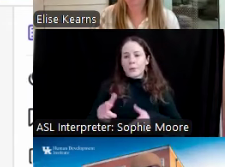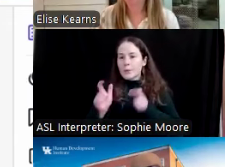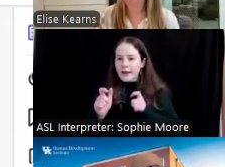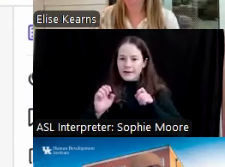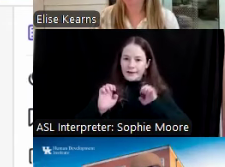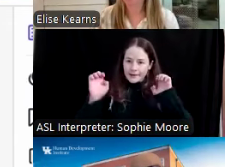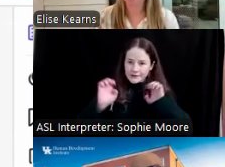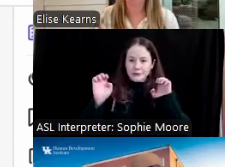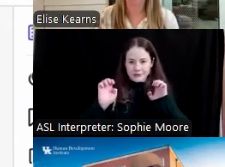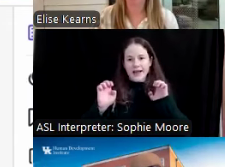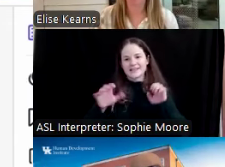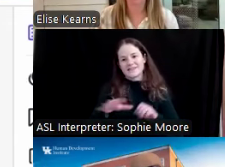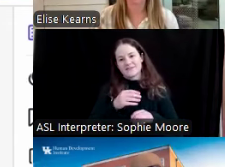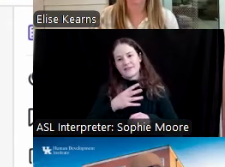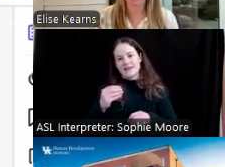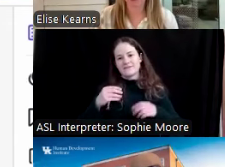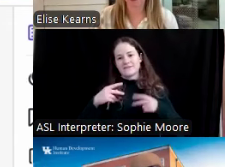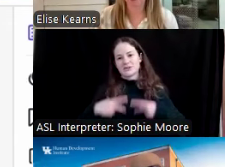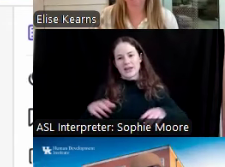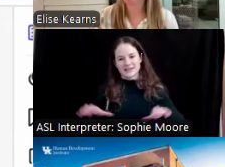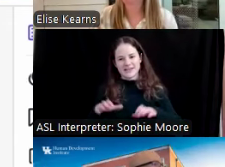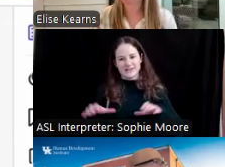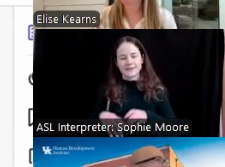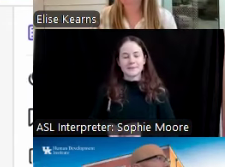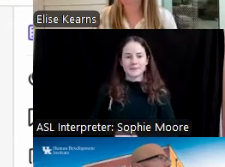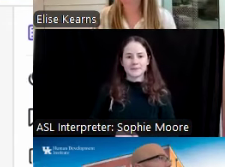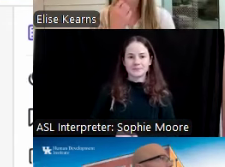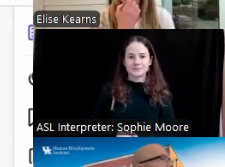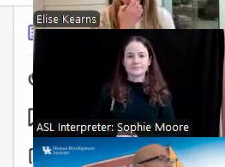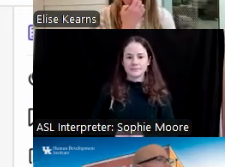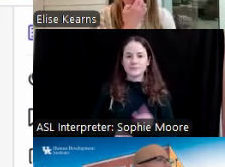exercise and physical activity minutes in. So, these will all be provided for